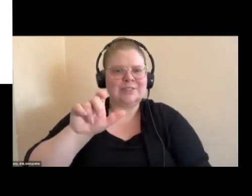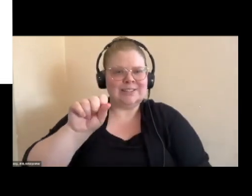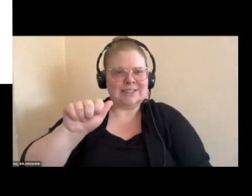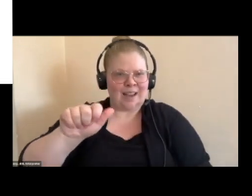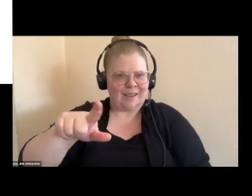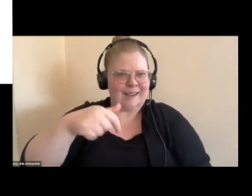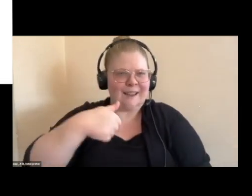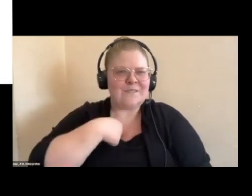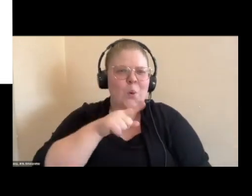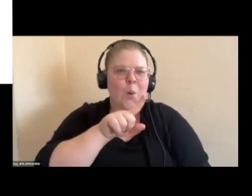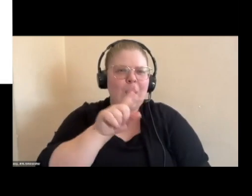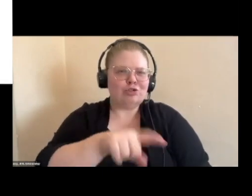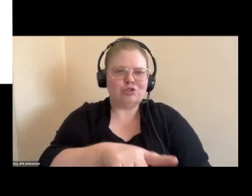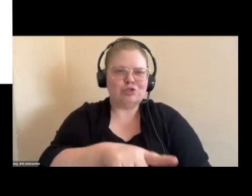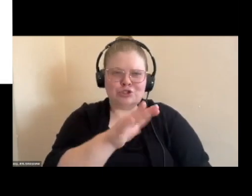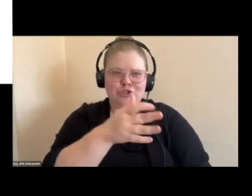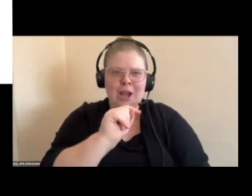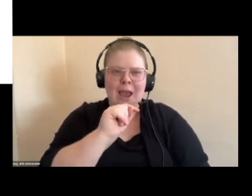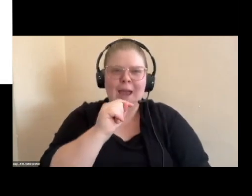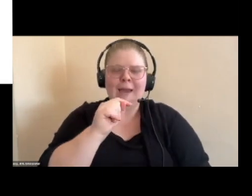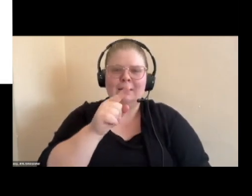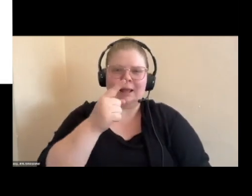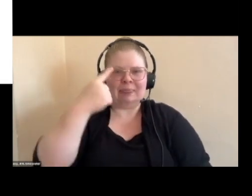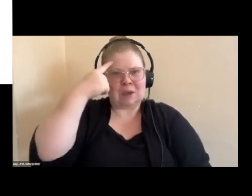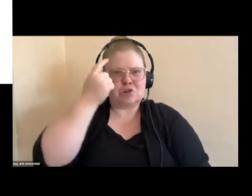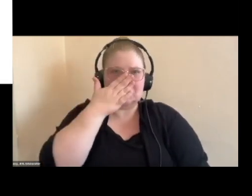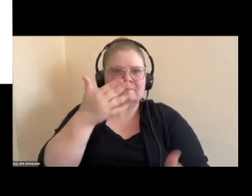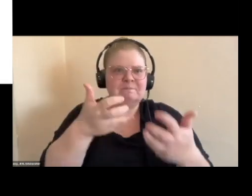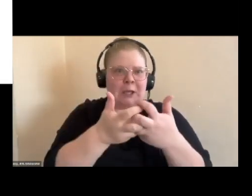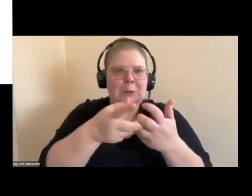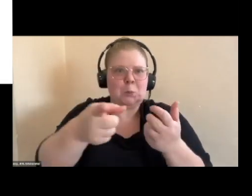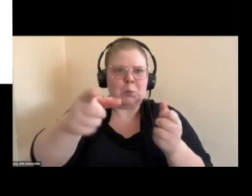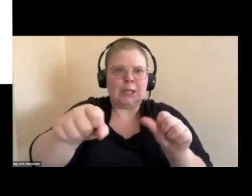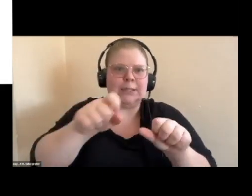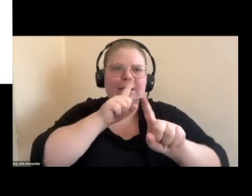good to answer about the training for